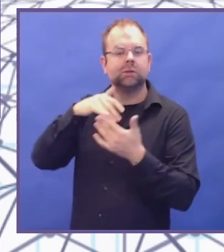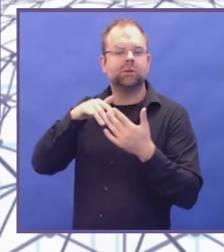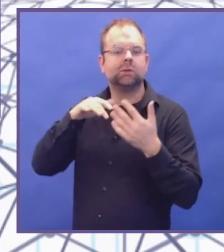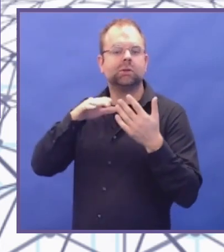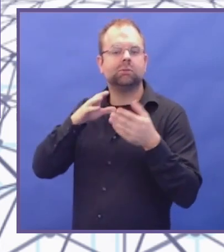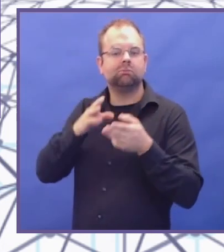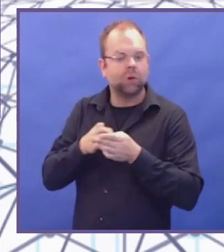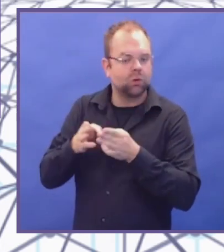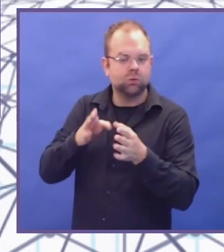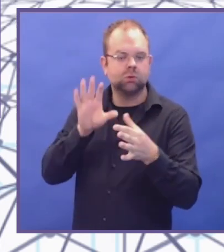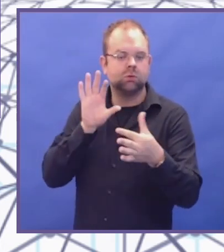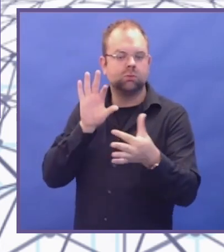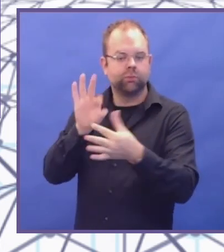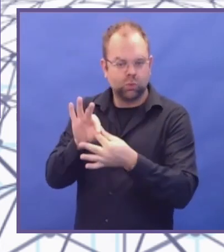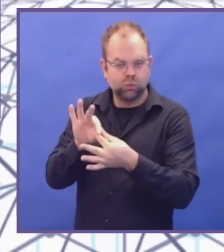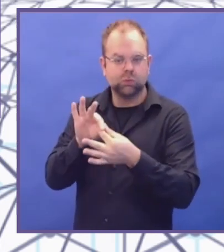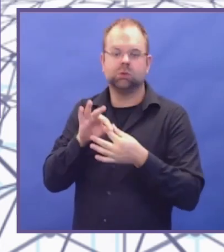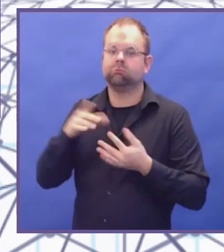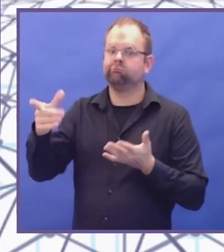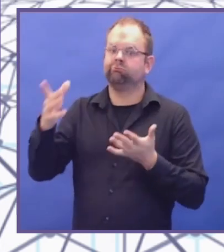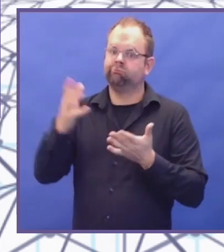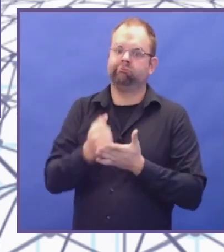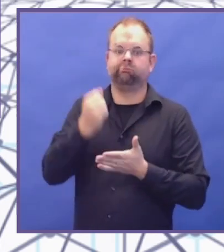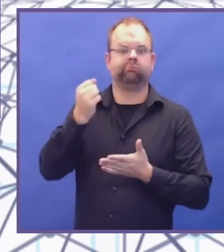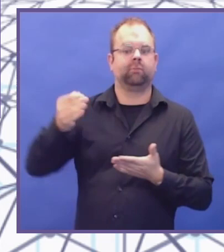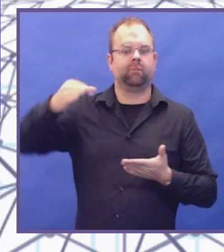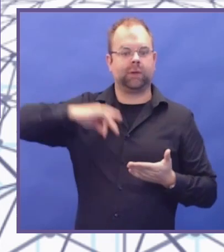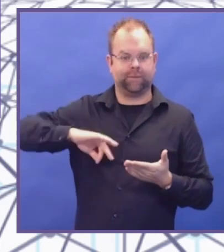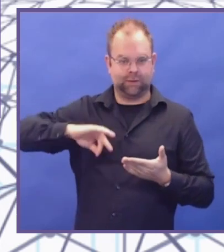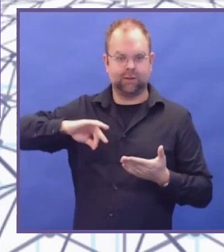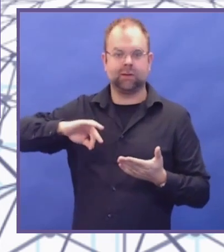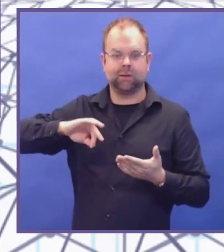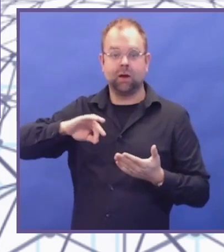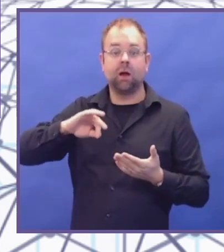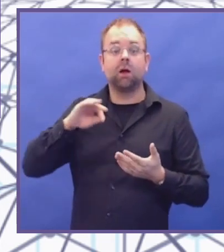Working with larger scale quantitative data in assessing the representativeness